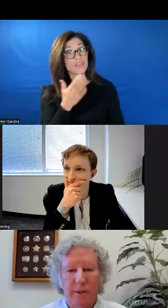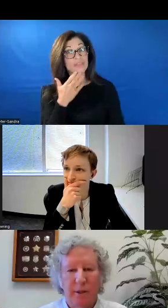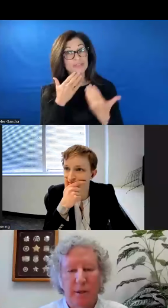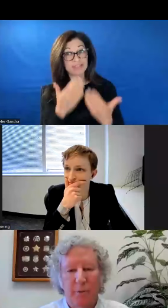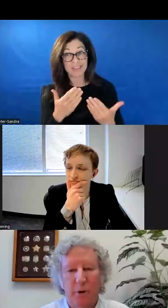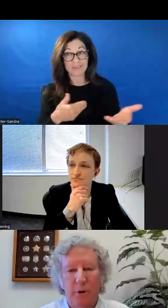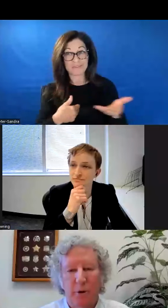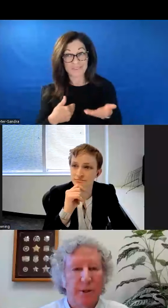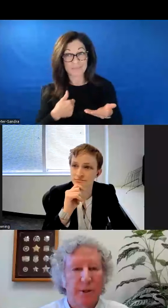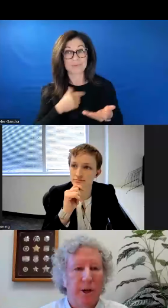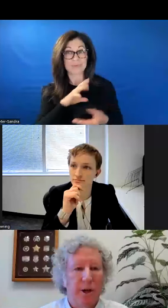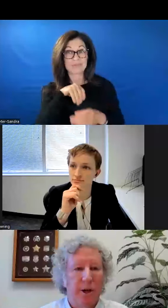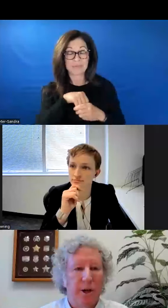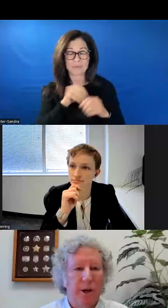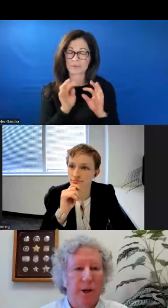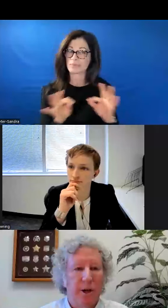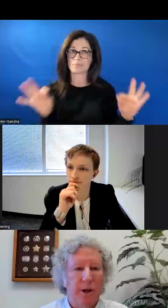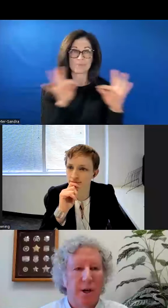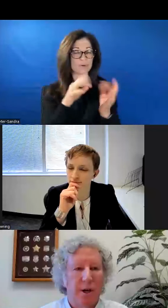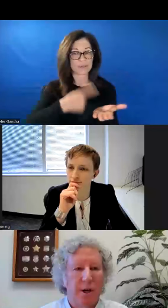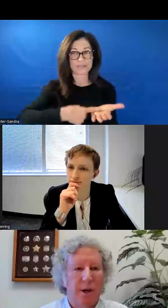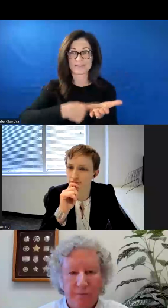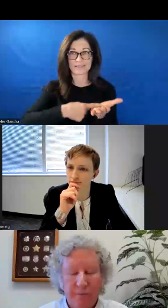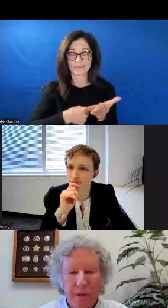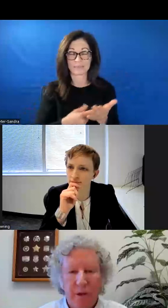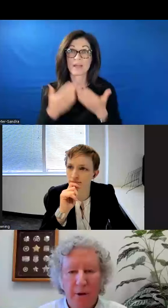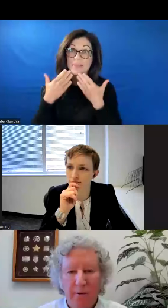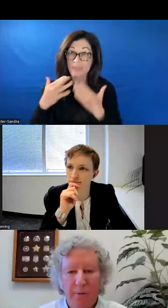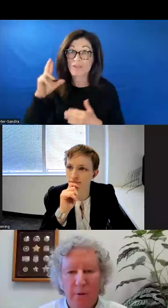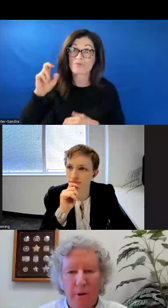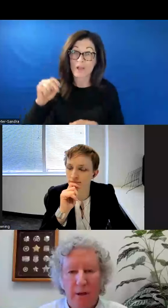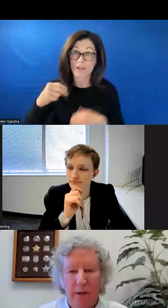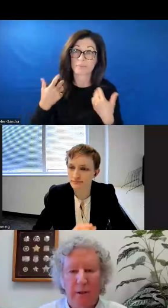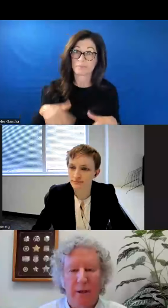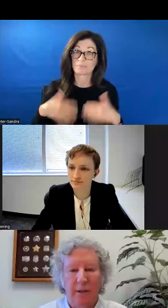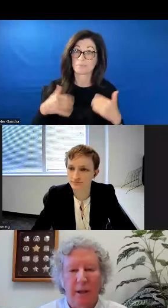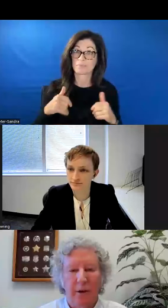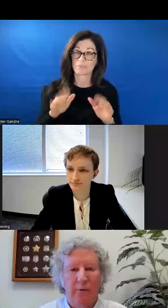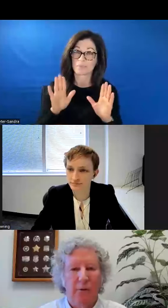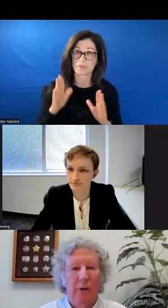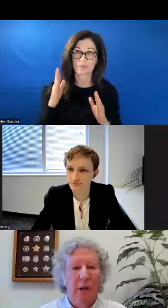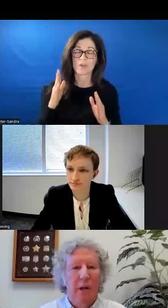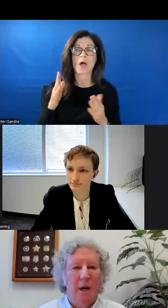OF THIS DISCUSSION AND THANK YOU, RON, FOR A VERY THOUGHTFUL AND HELPFUL